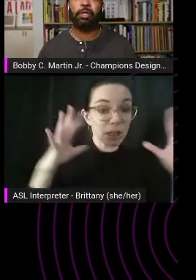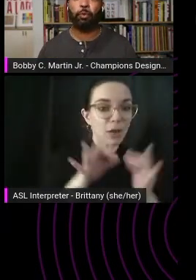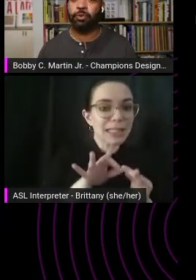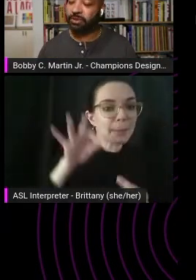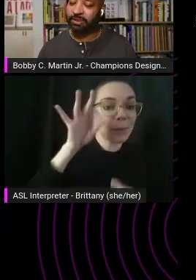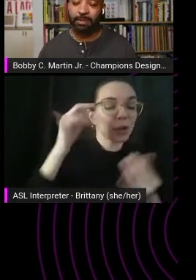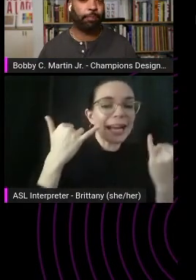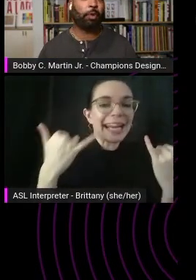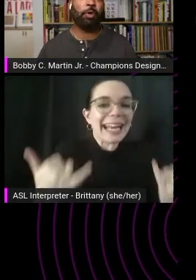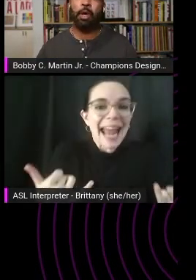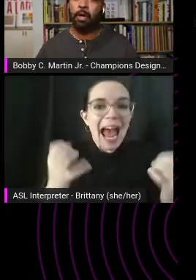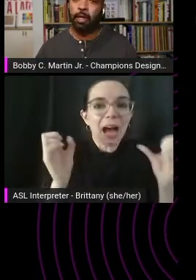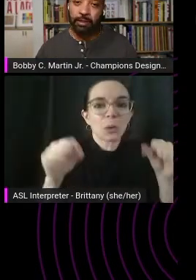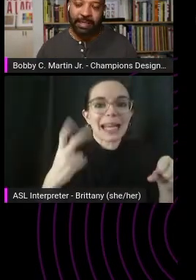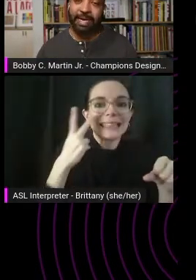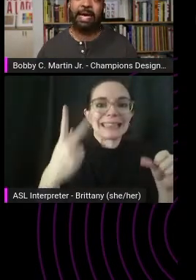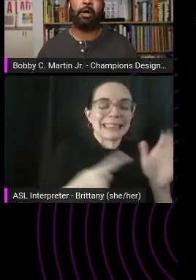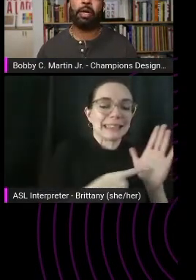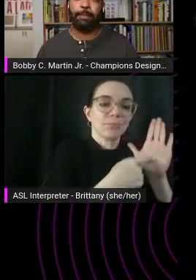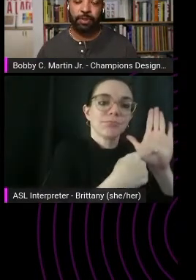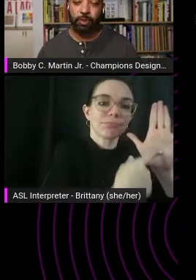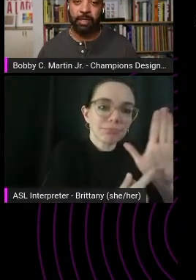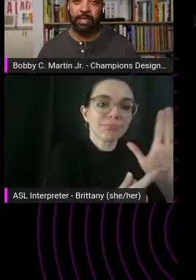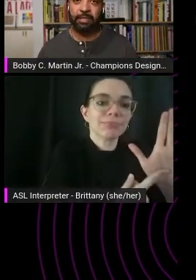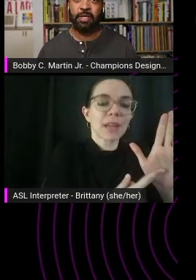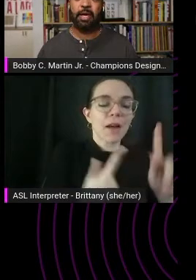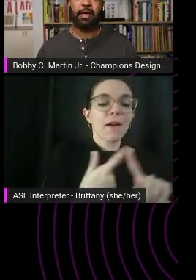in the simple layout opportunities